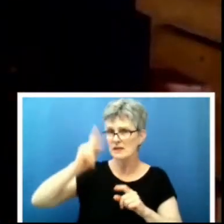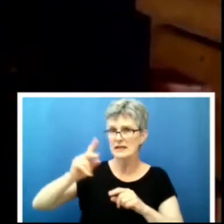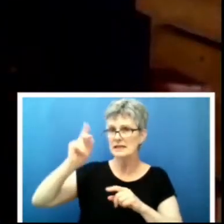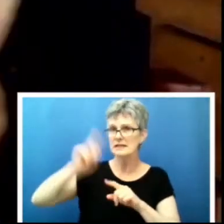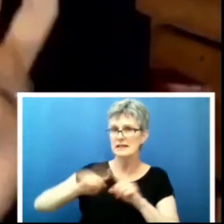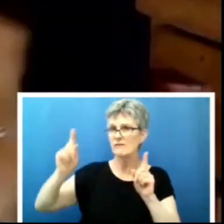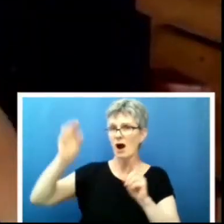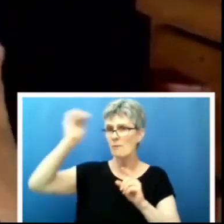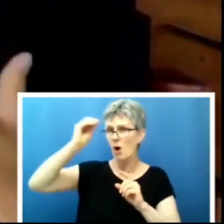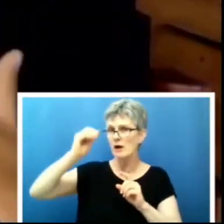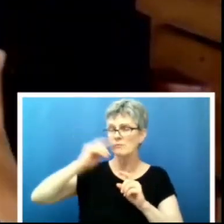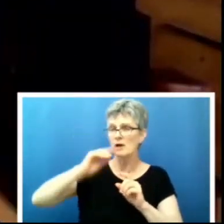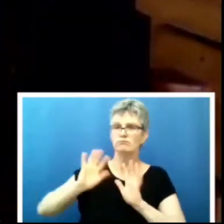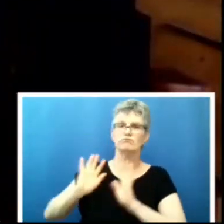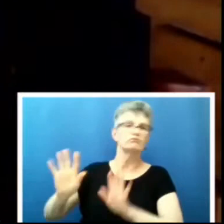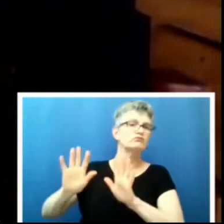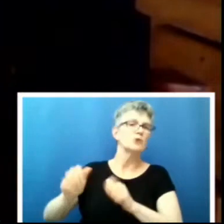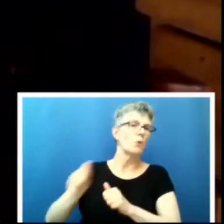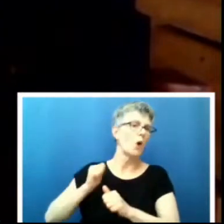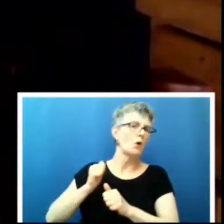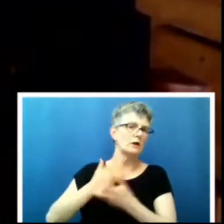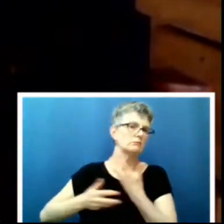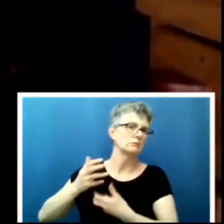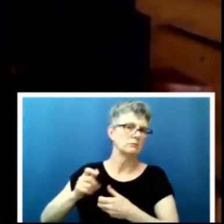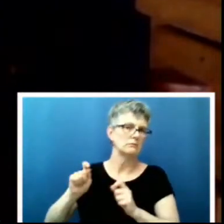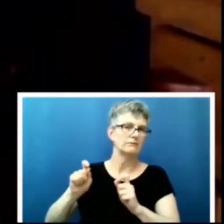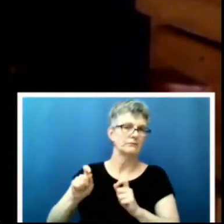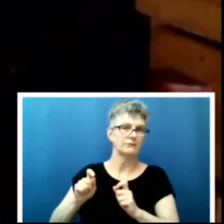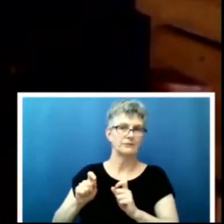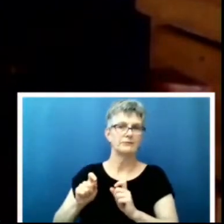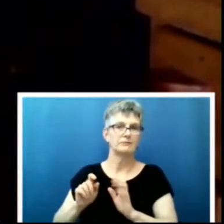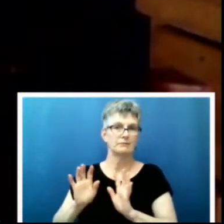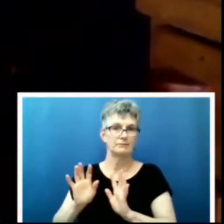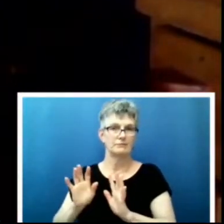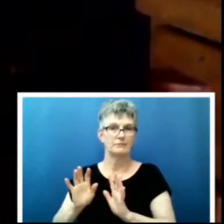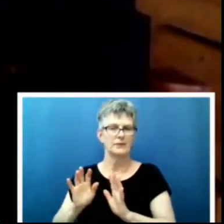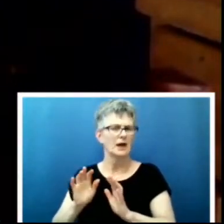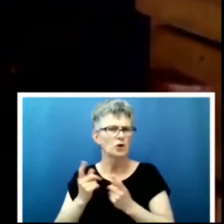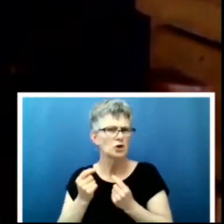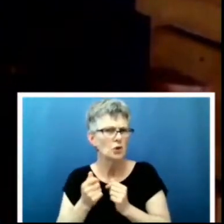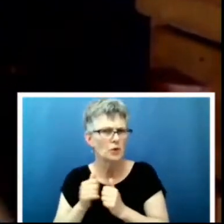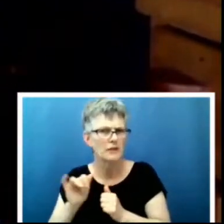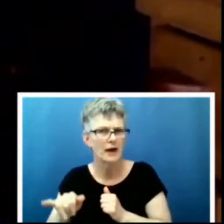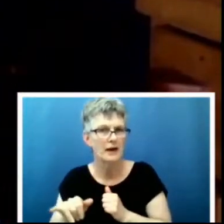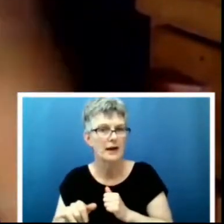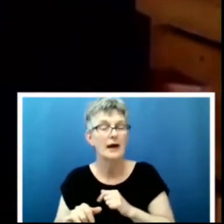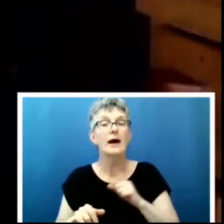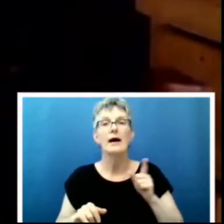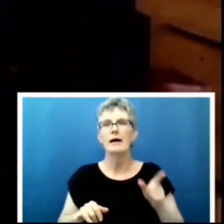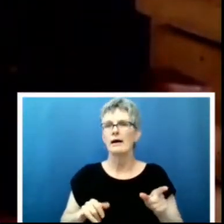what I would have called it that, pre-pandemic, or post-pandemic, in this world we're in now